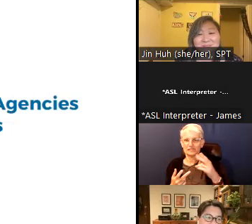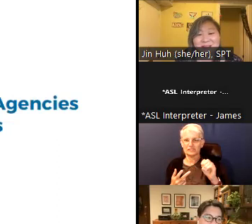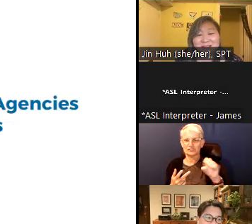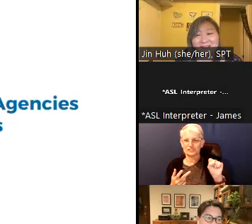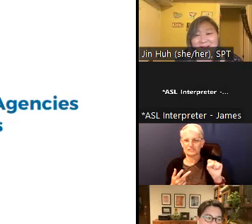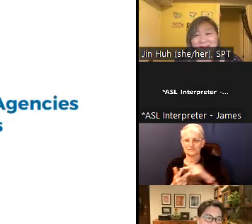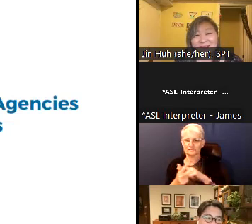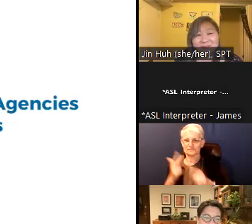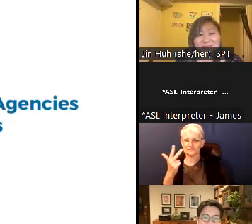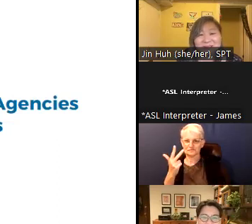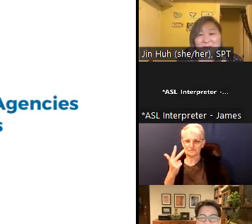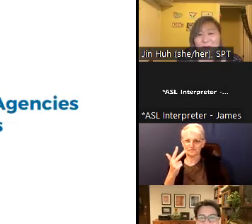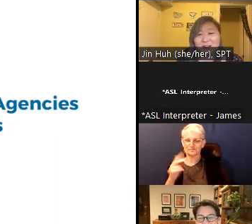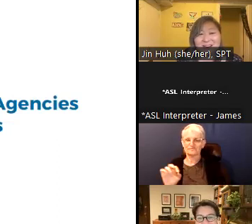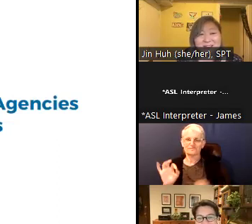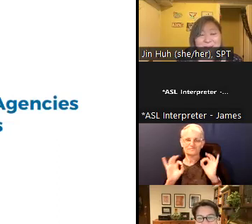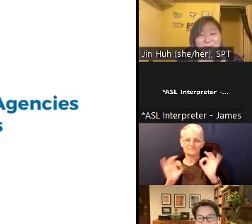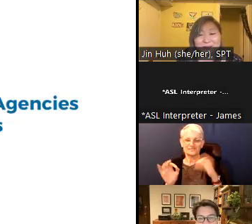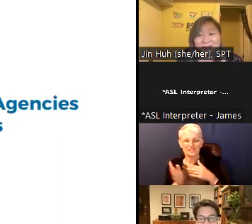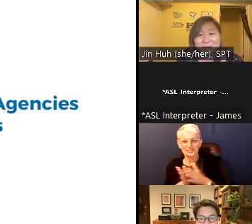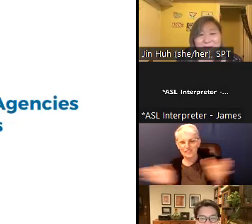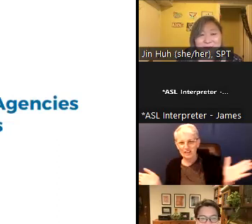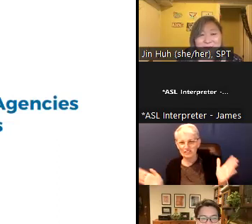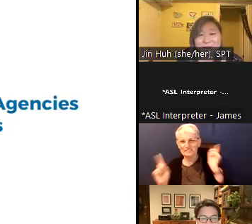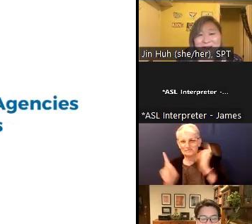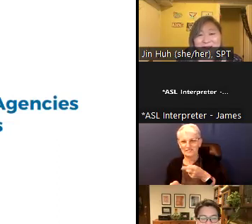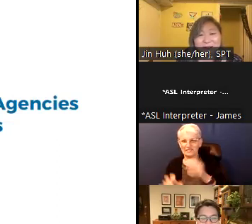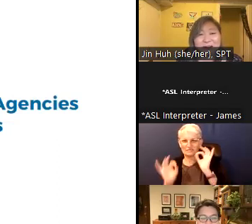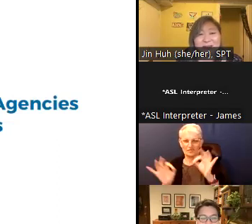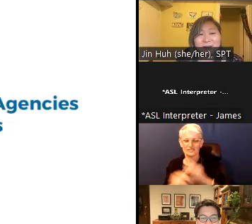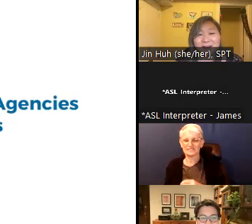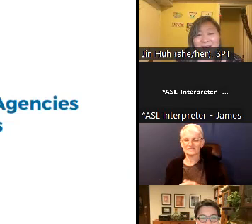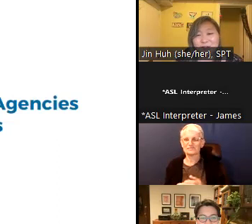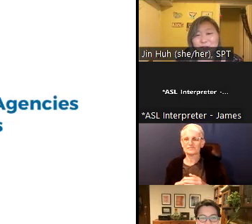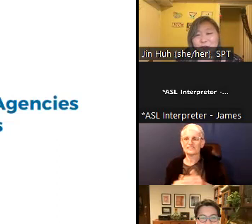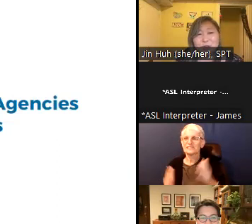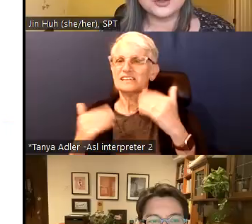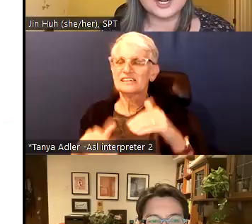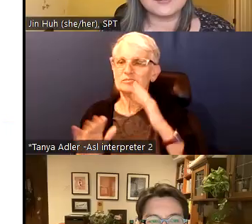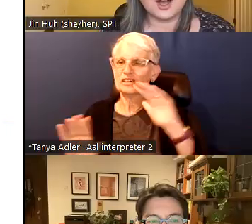Is it new funding and finally what is the candidates track record on delivering on these